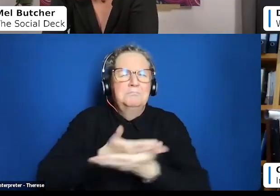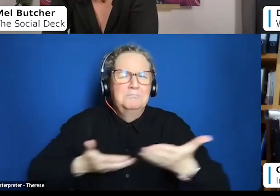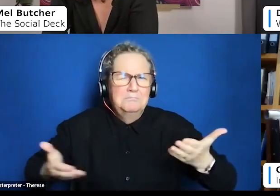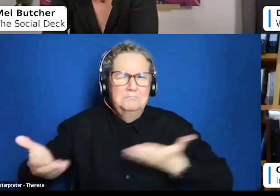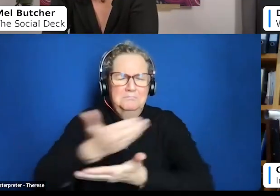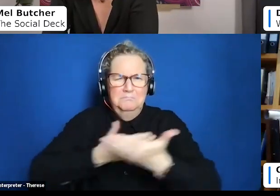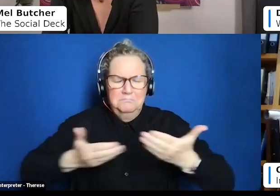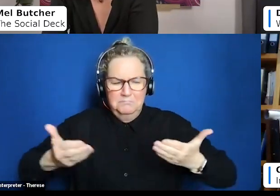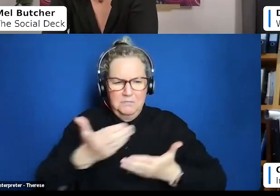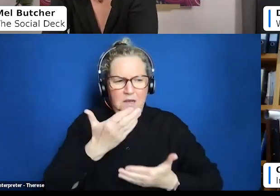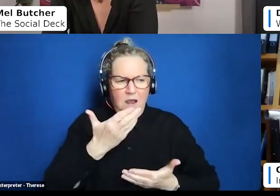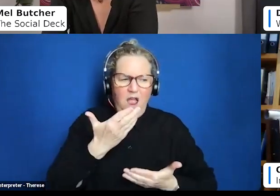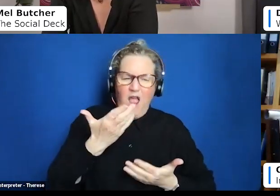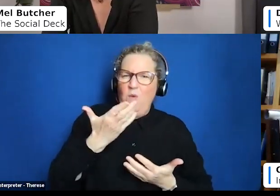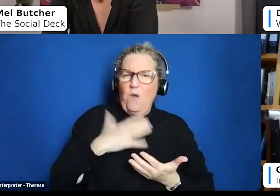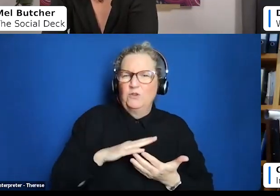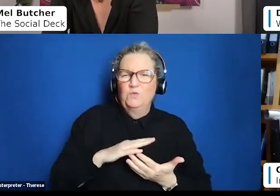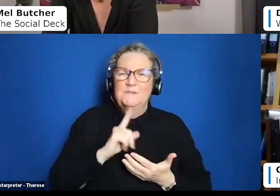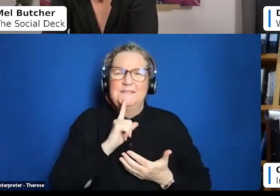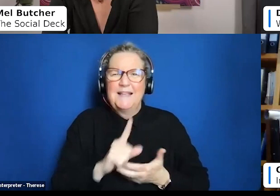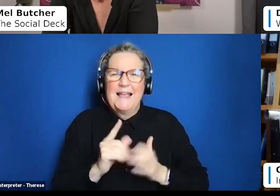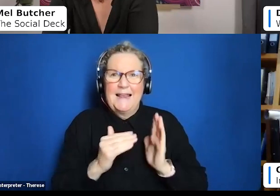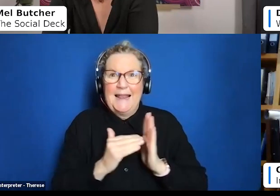to take the opportunity to to say to give my thanks to Scott,